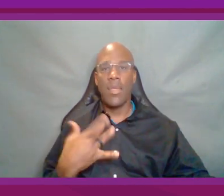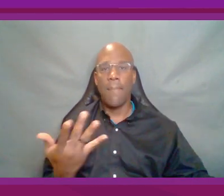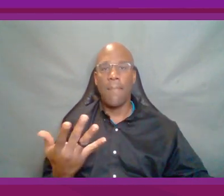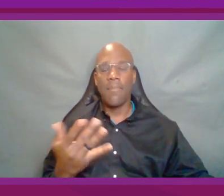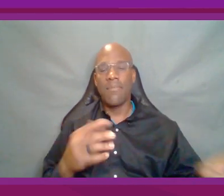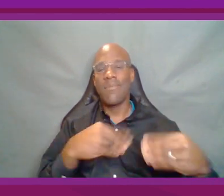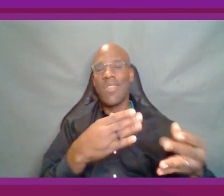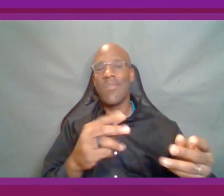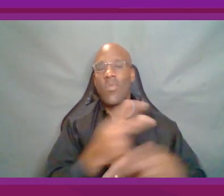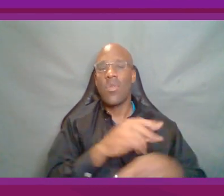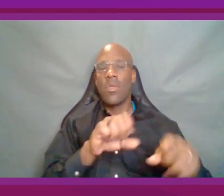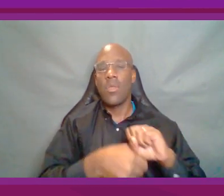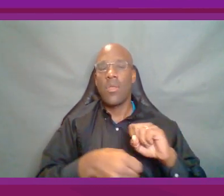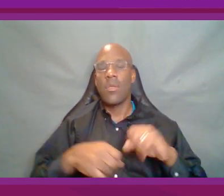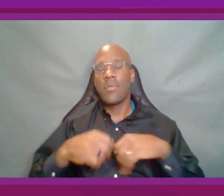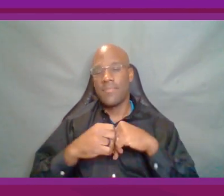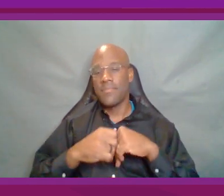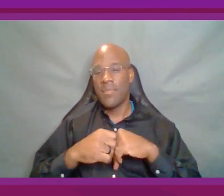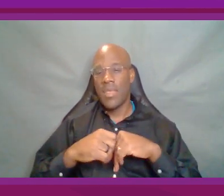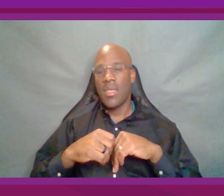get to our last question, which is, for many people with disabilities,